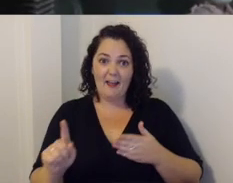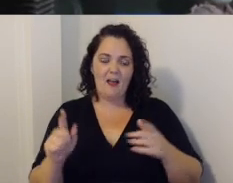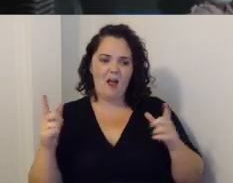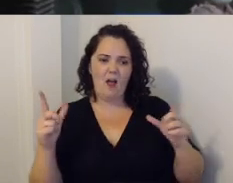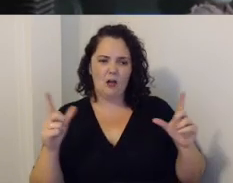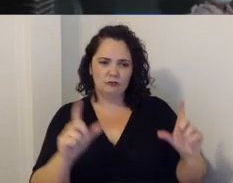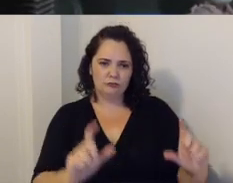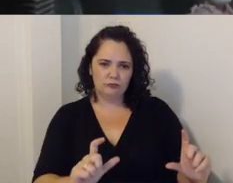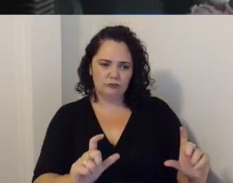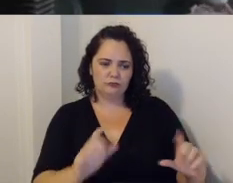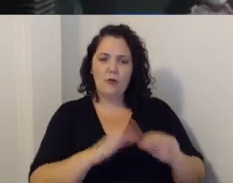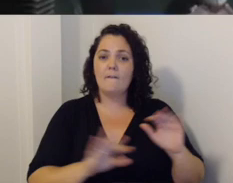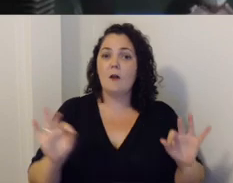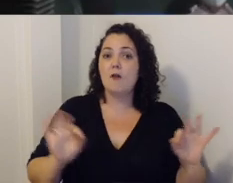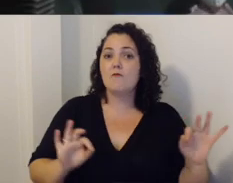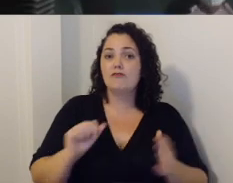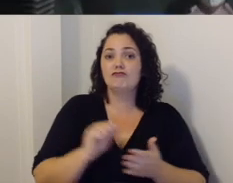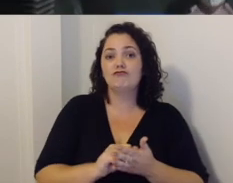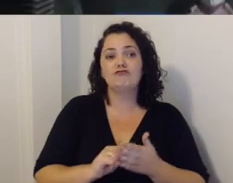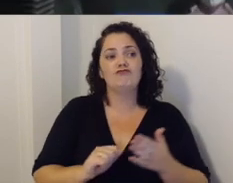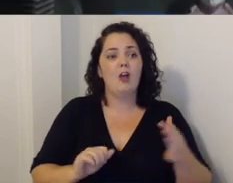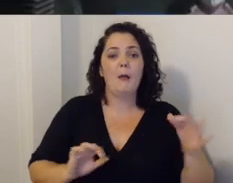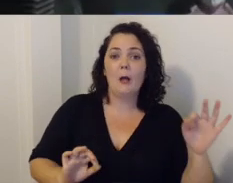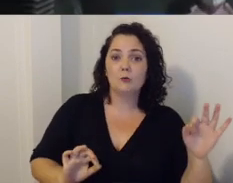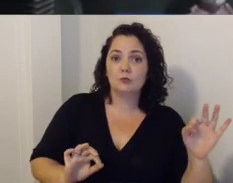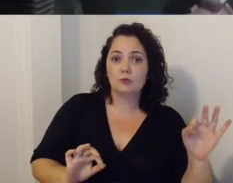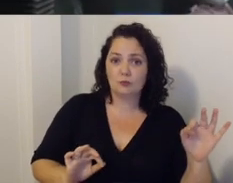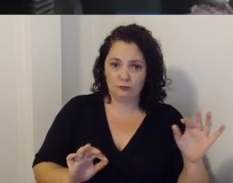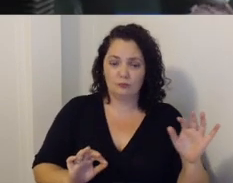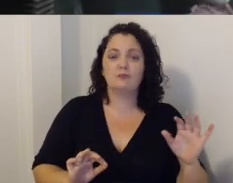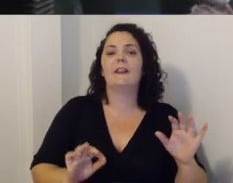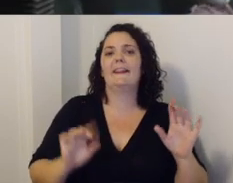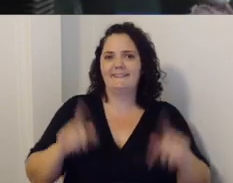of Atticus and Rachel posing and we'll dive right into our very first drawing. Alright so the first